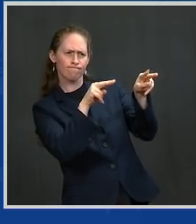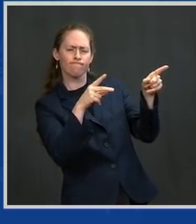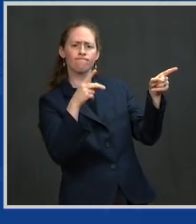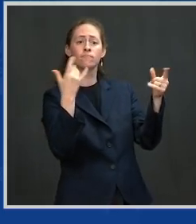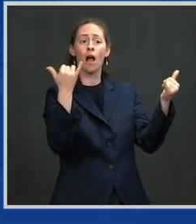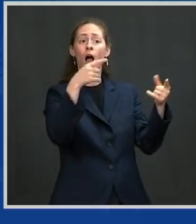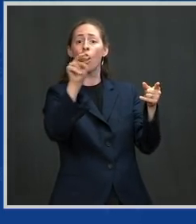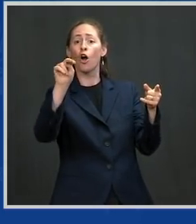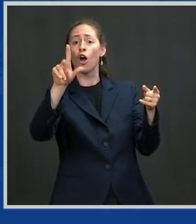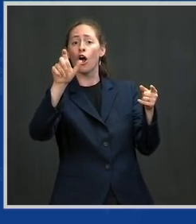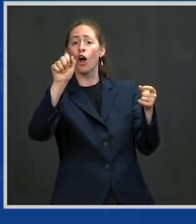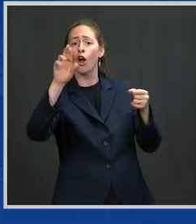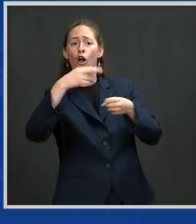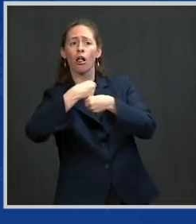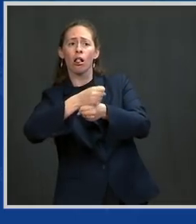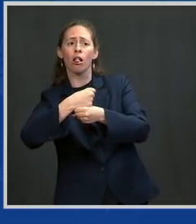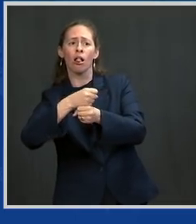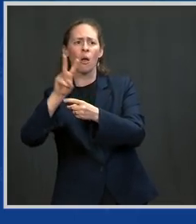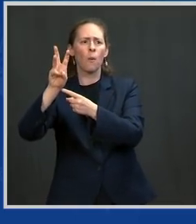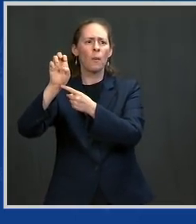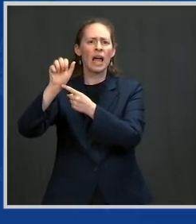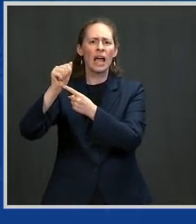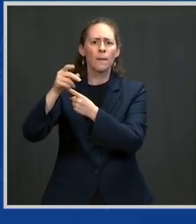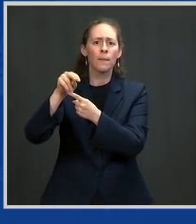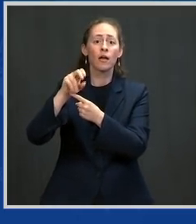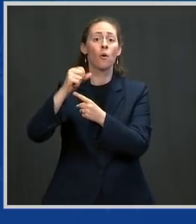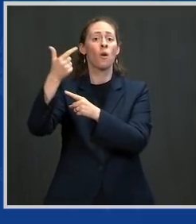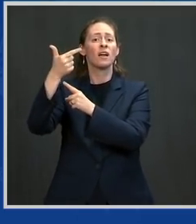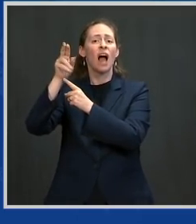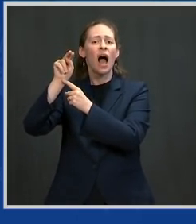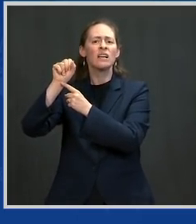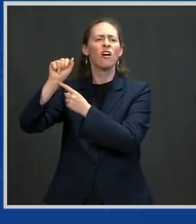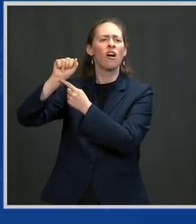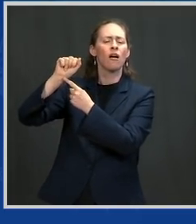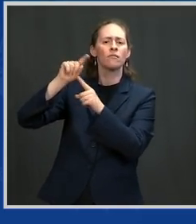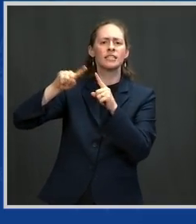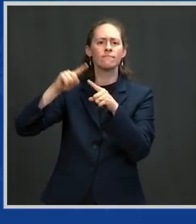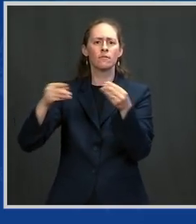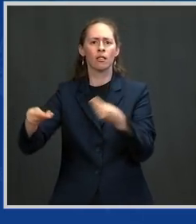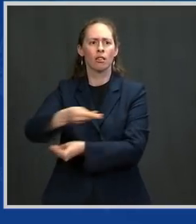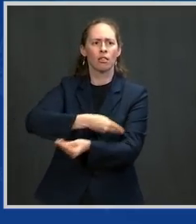And there was a strong consensus among the leaders